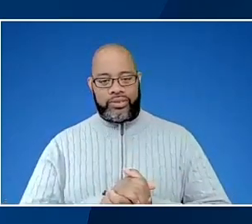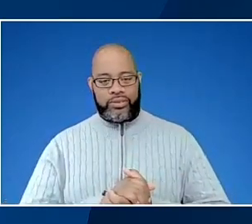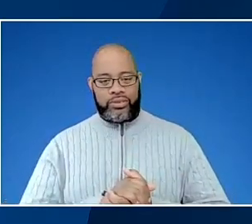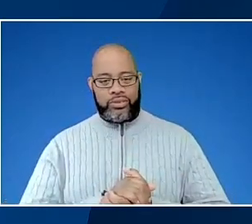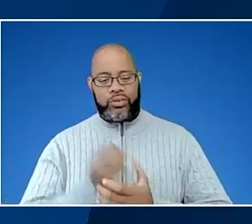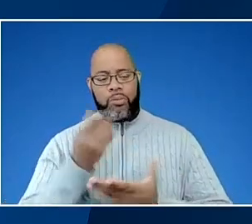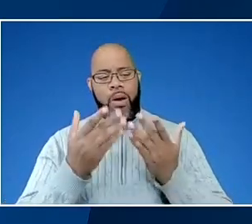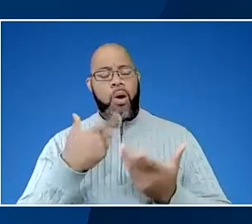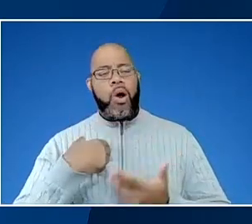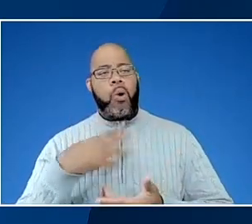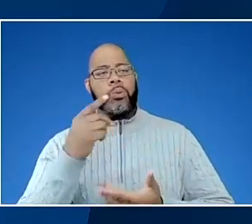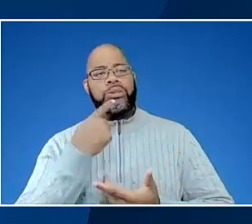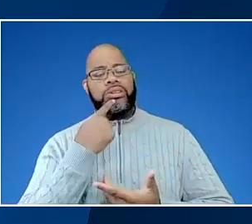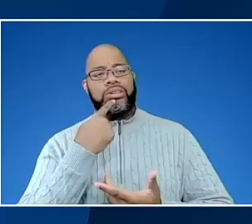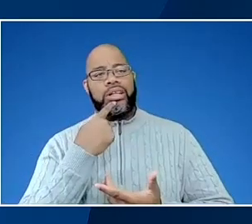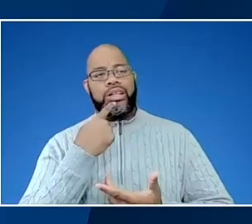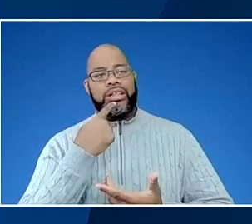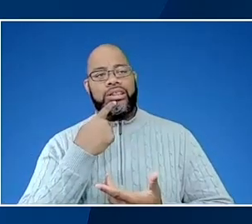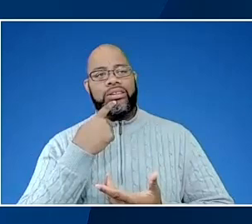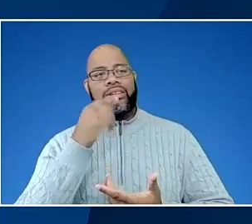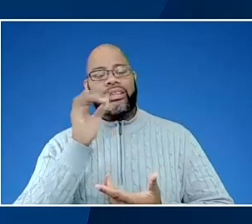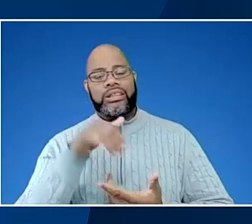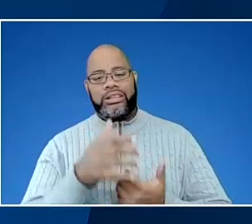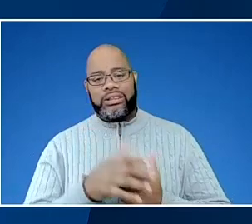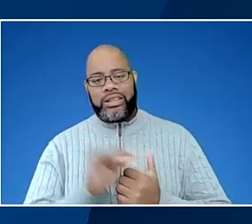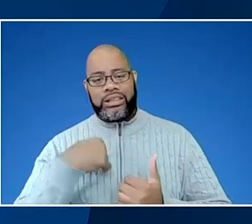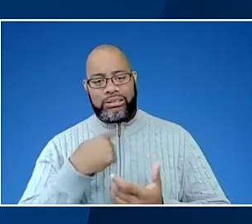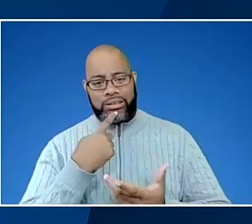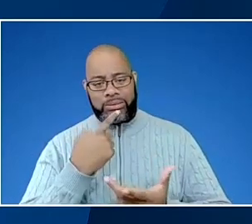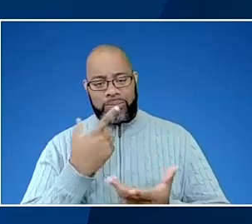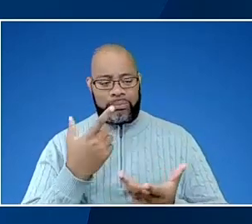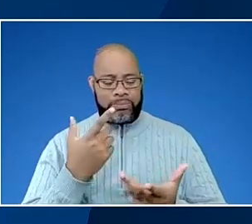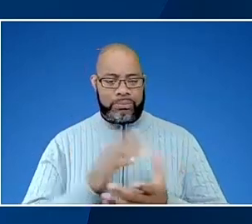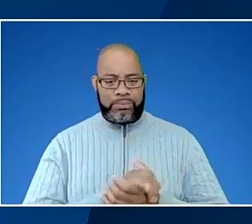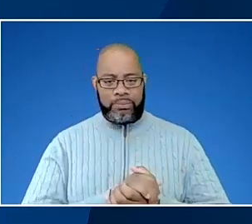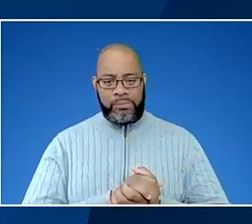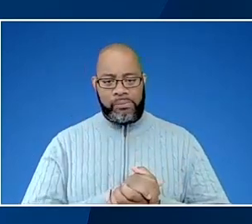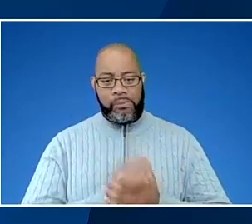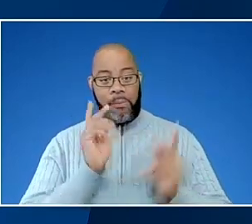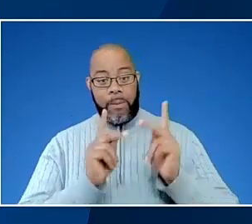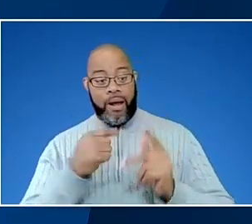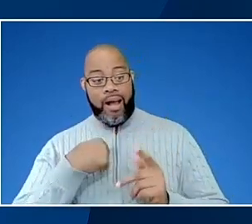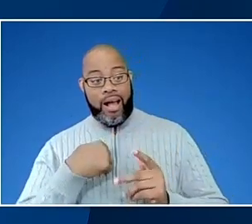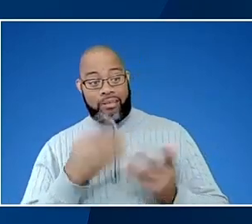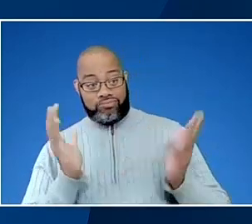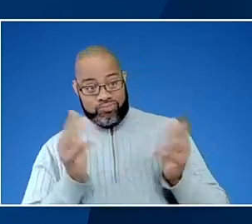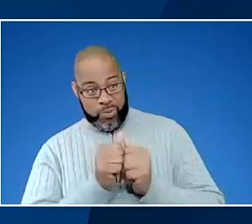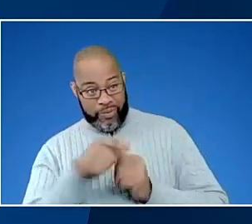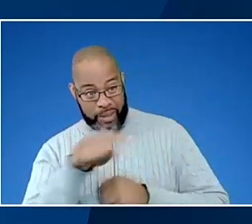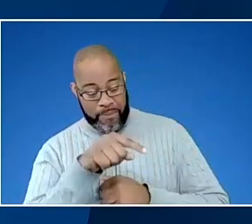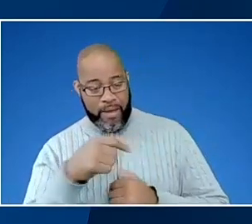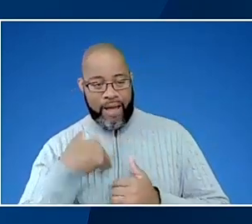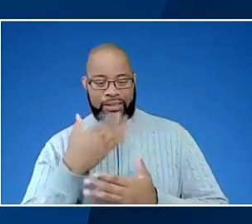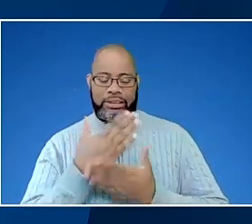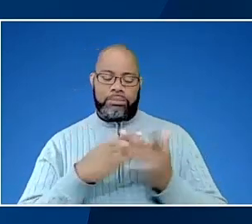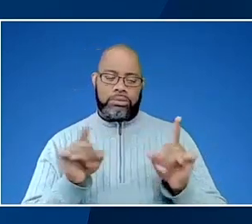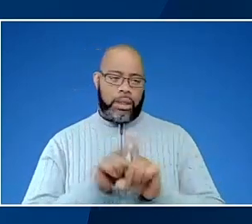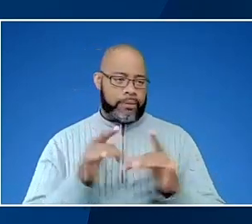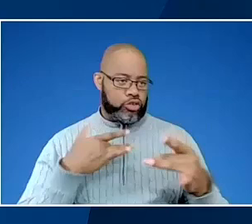and this is, I mean, like I said, the people that I talked with have some of those same concerns that we talked about